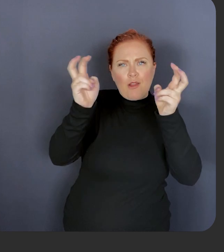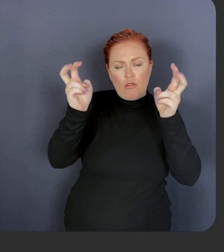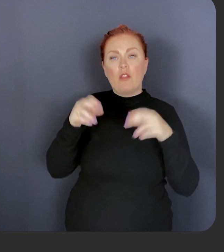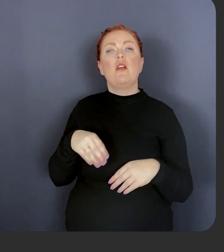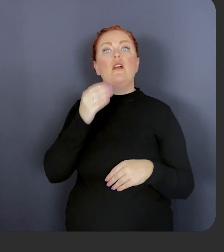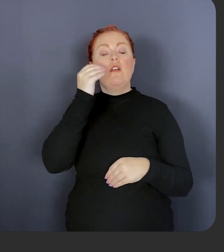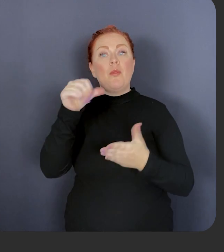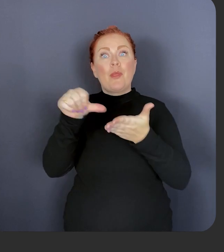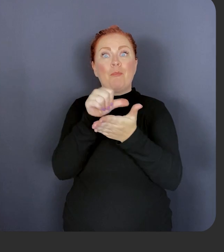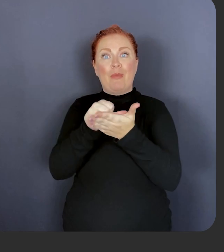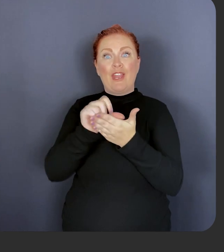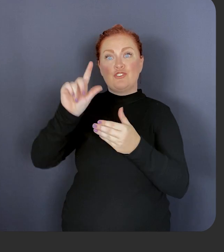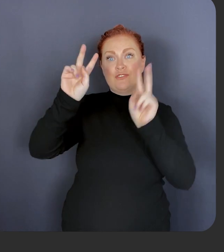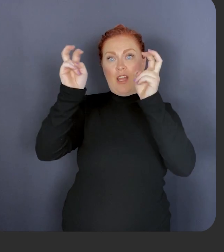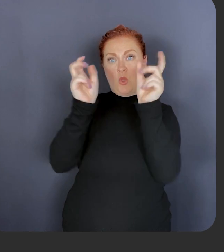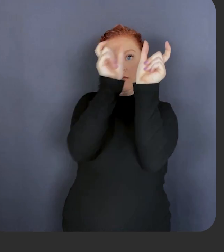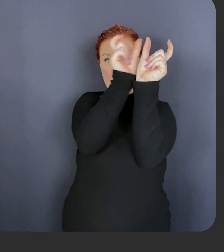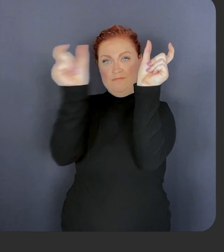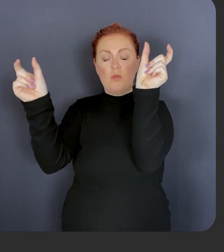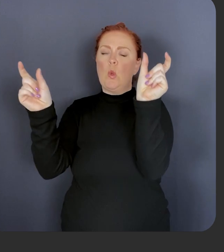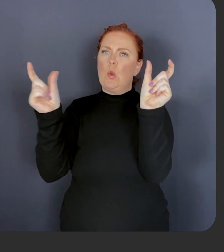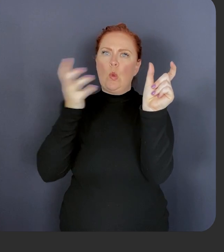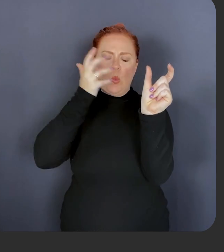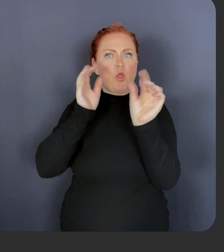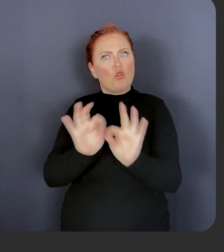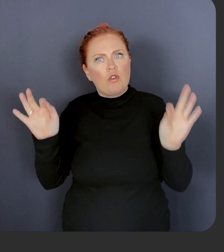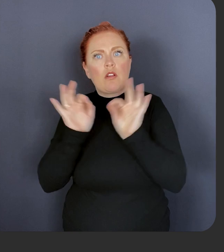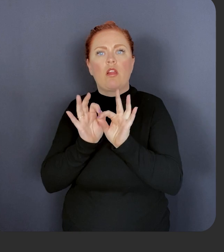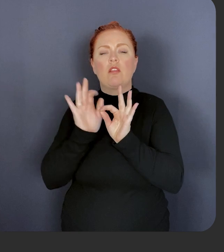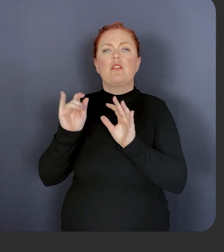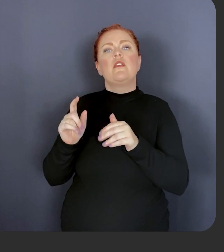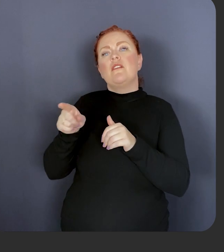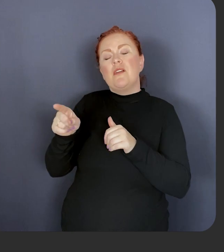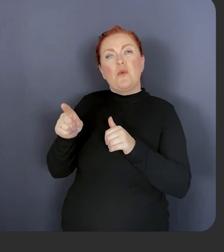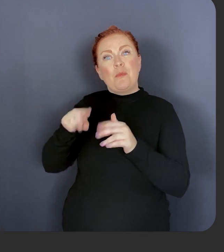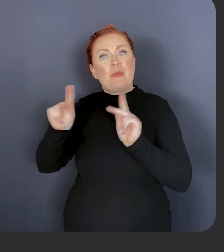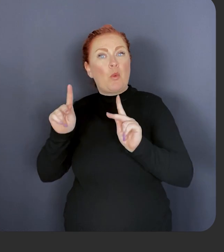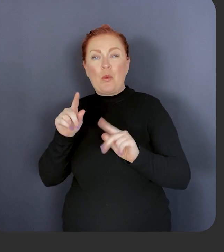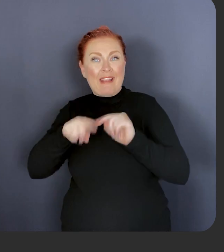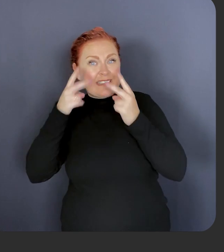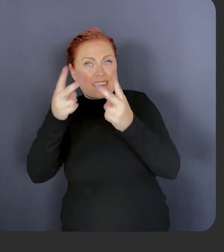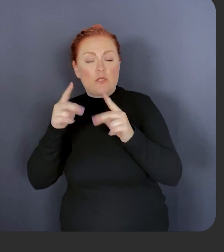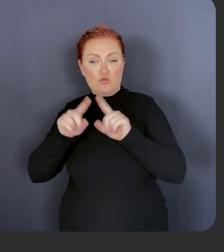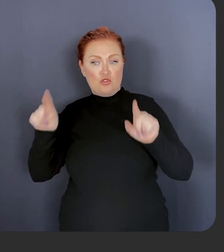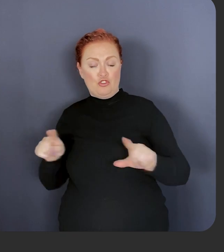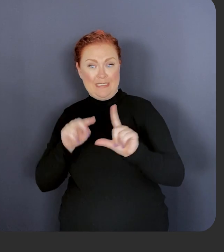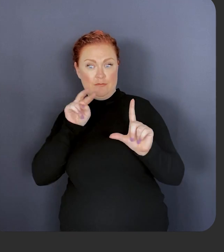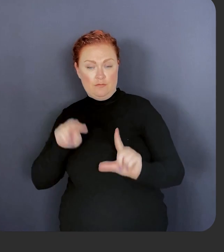Page titles are critical to users with visual difficulties because they are the first page element announced by screen reader software.